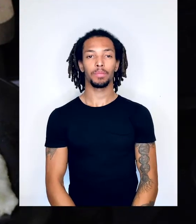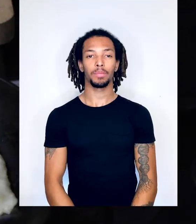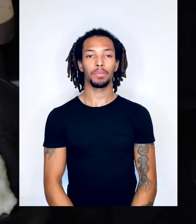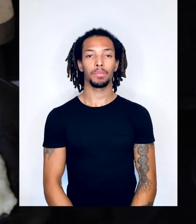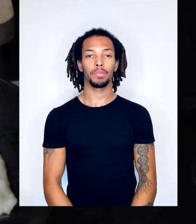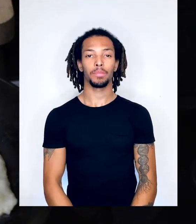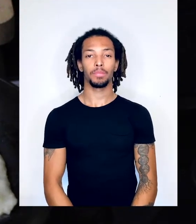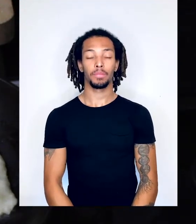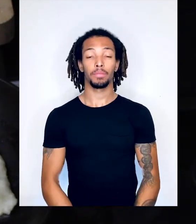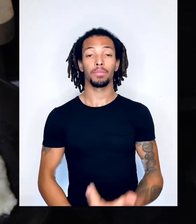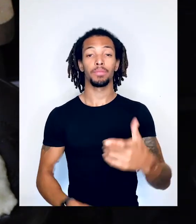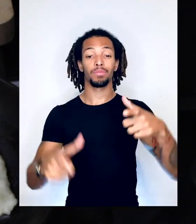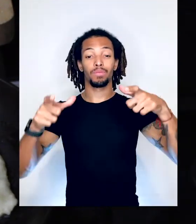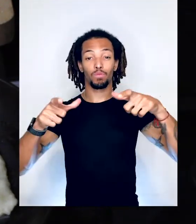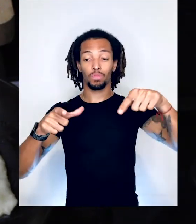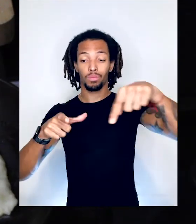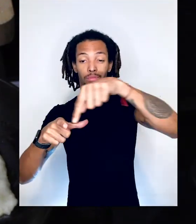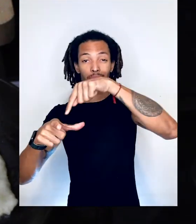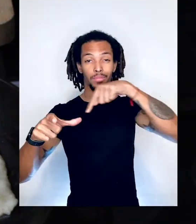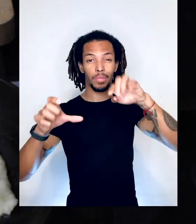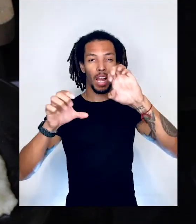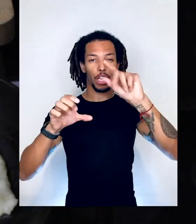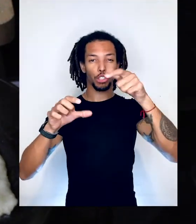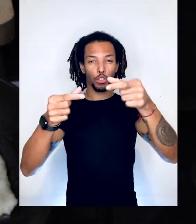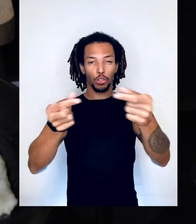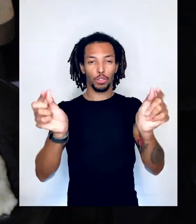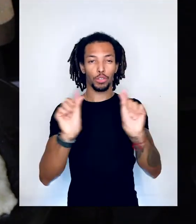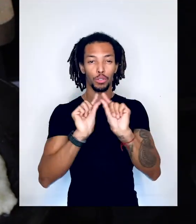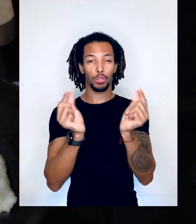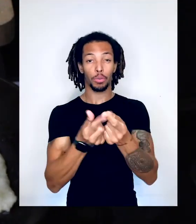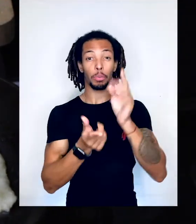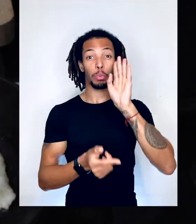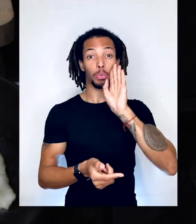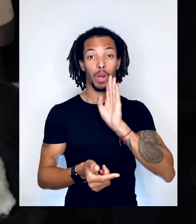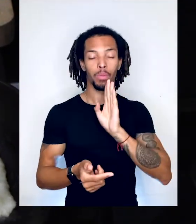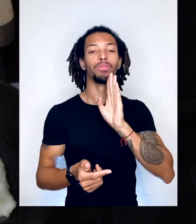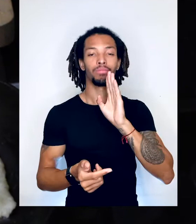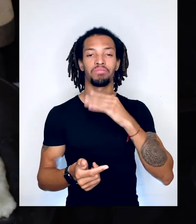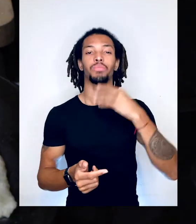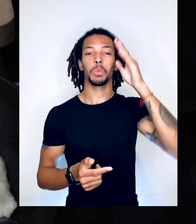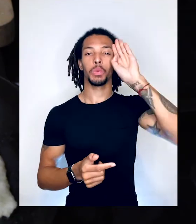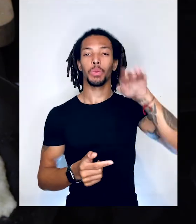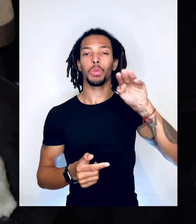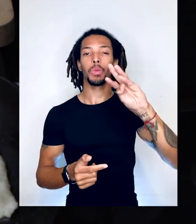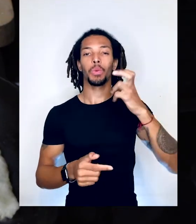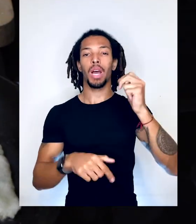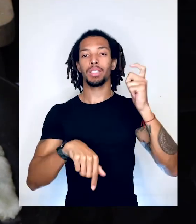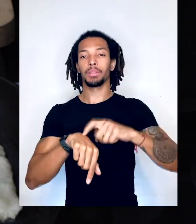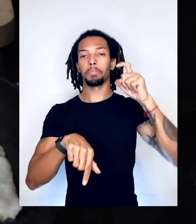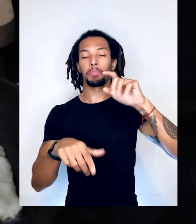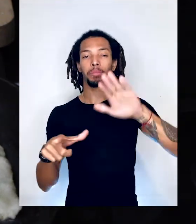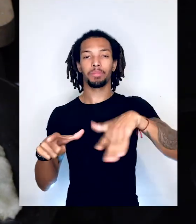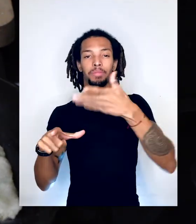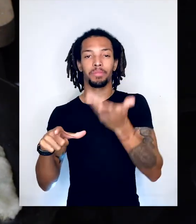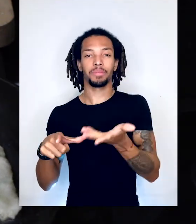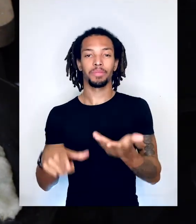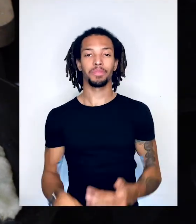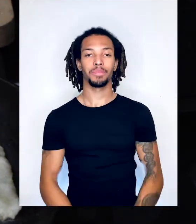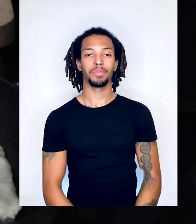until I start to see the edges turning brown, and then I'll know when it's time to flip it.